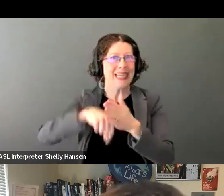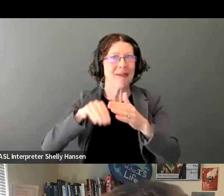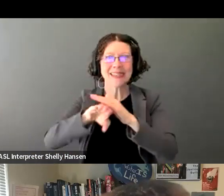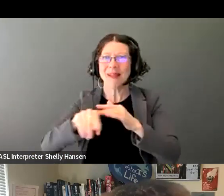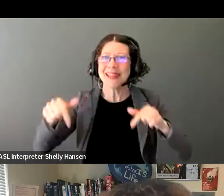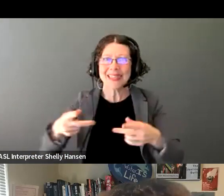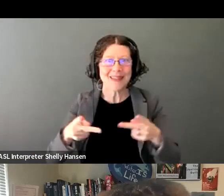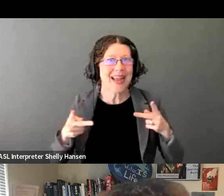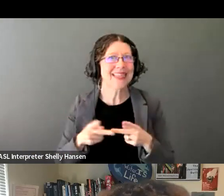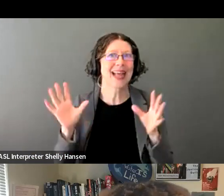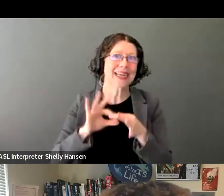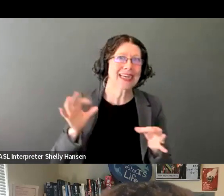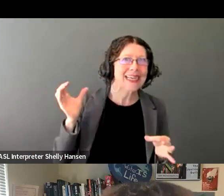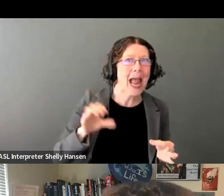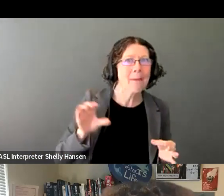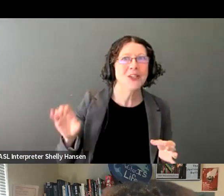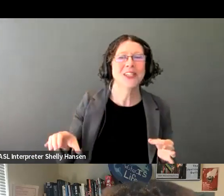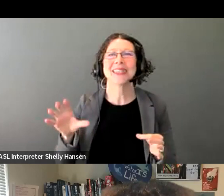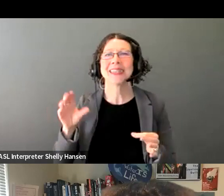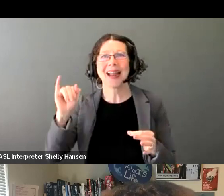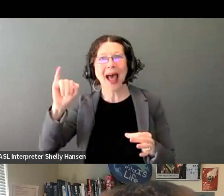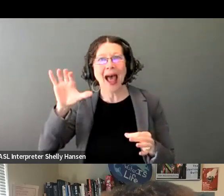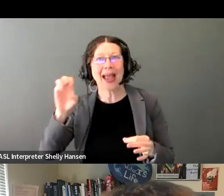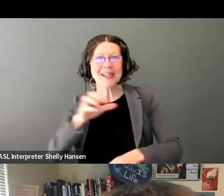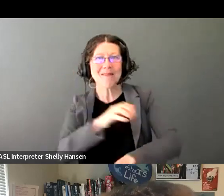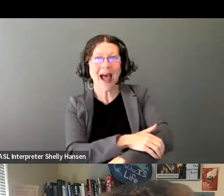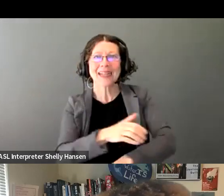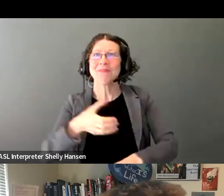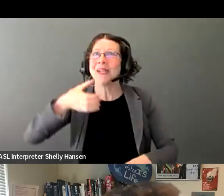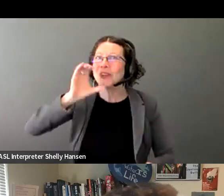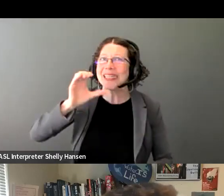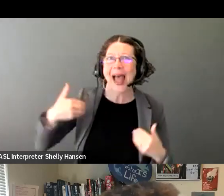I have drinks, so all of my access needs are met.